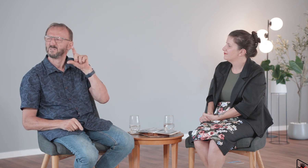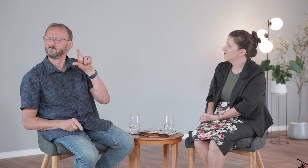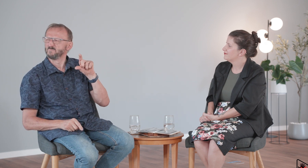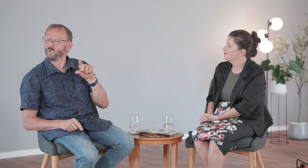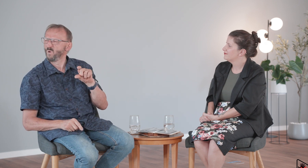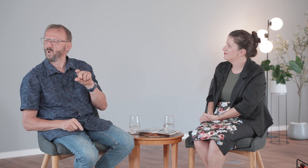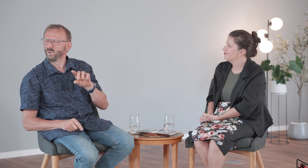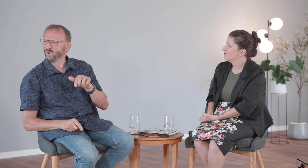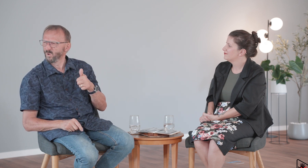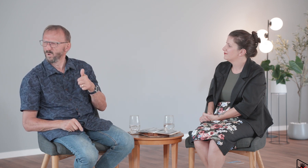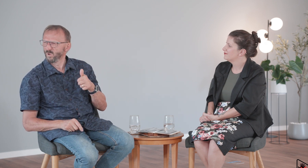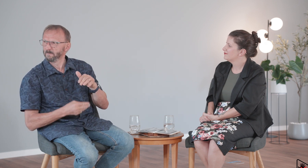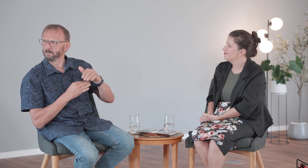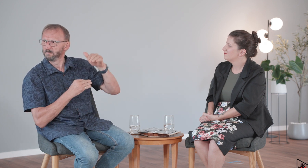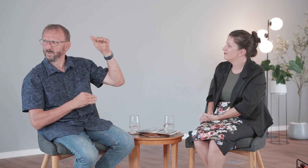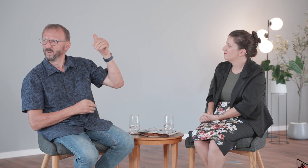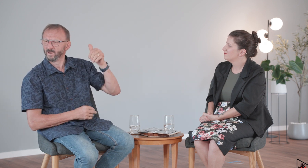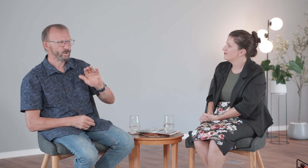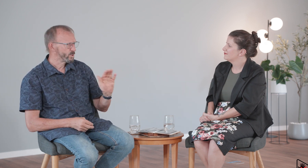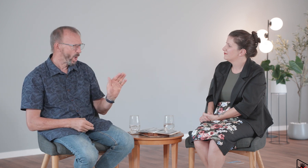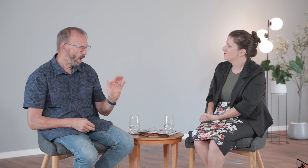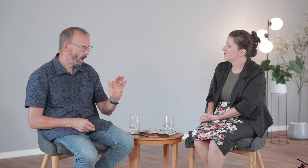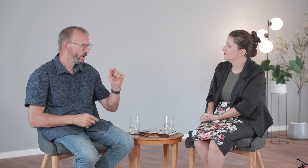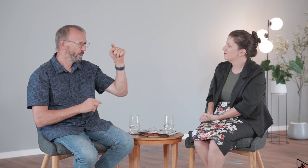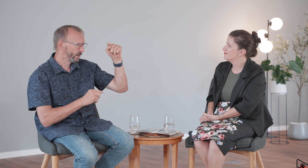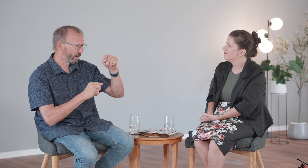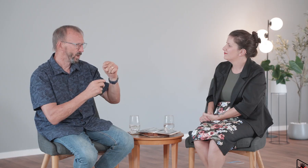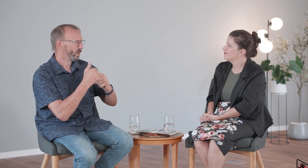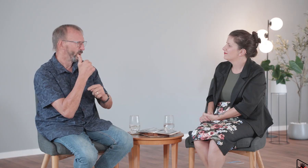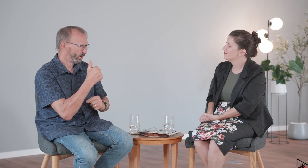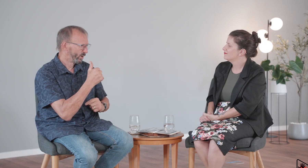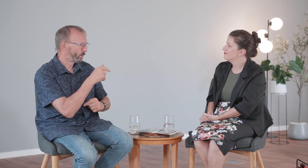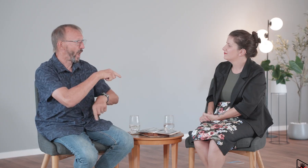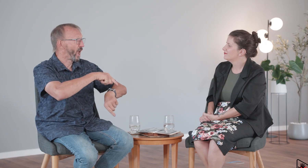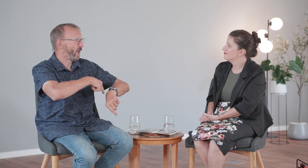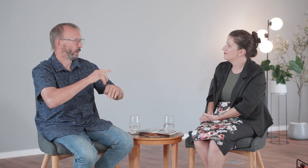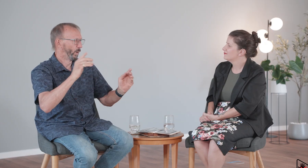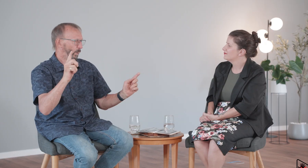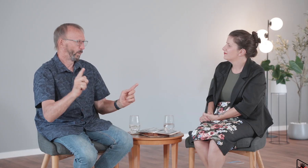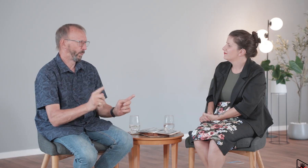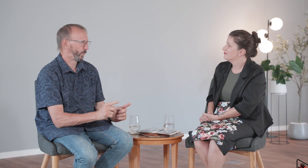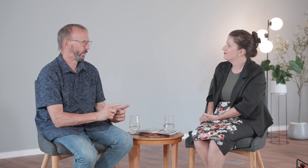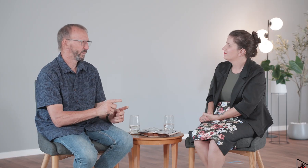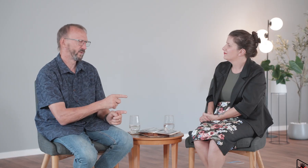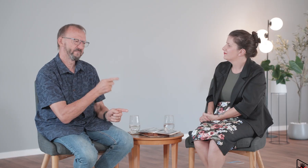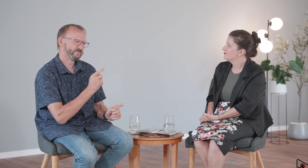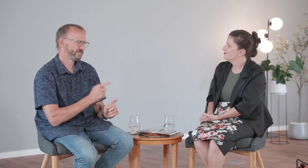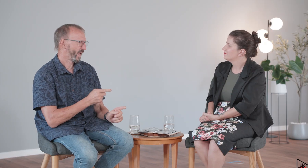and smaller. And I thought, well, less is worse and more is good. And the supervisor said, "No,